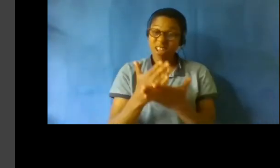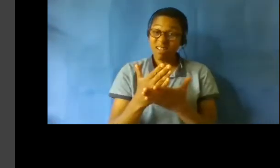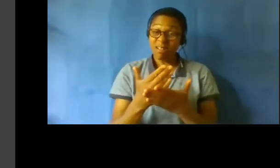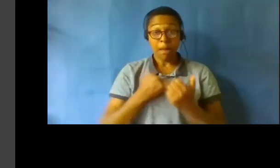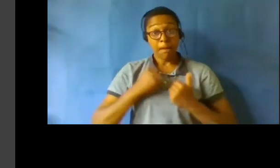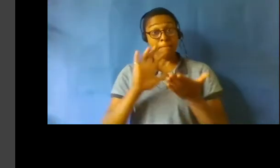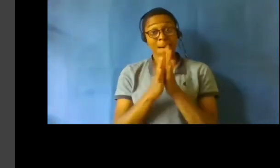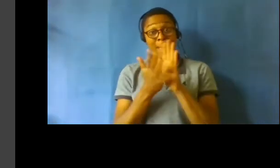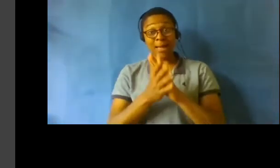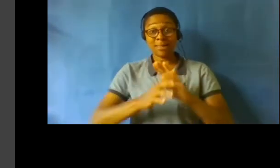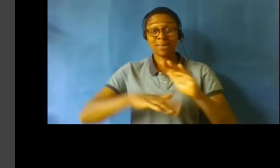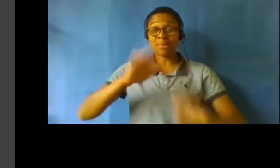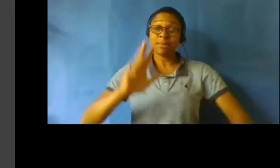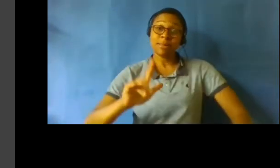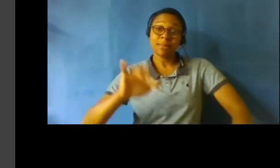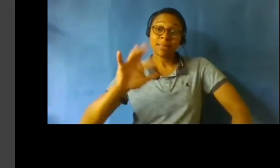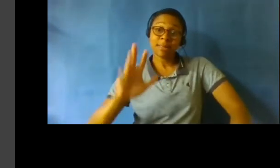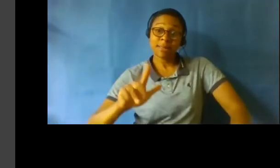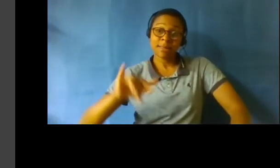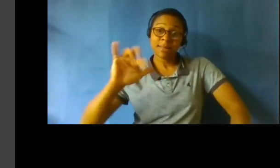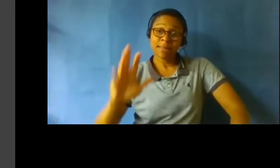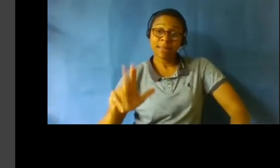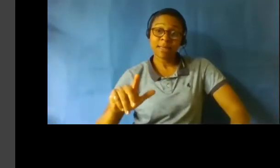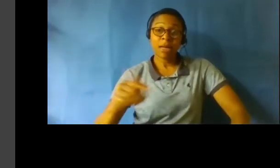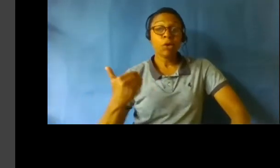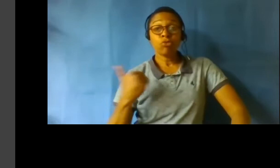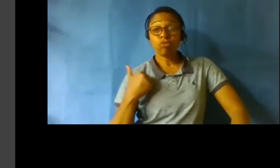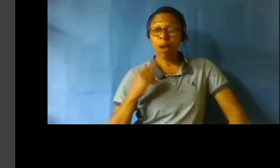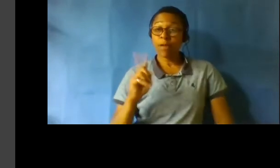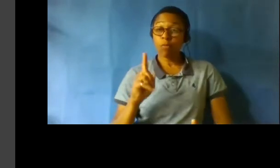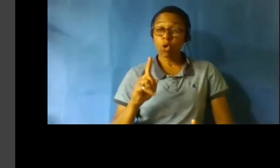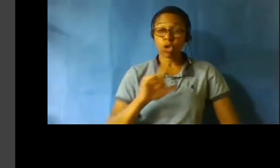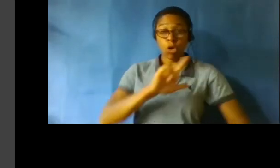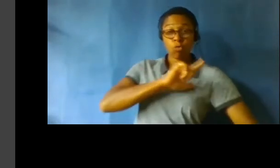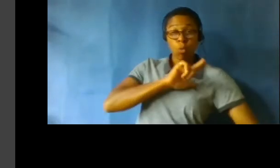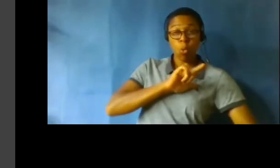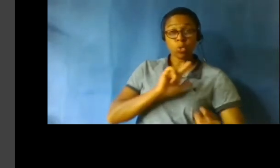remind me of cause and effect my fingers map out a world and then they make it